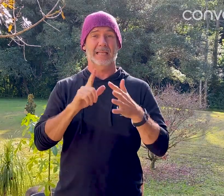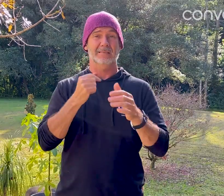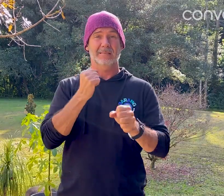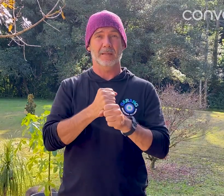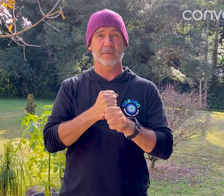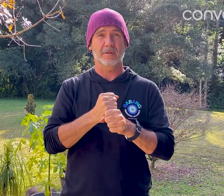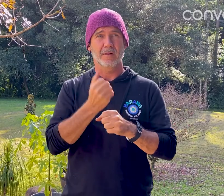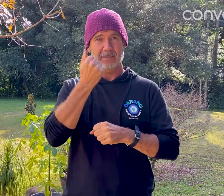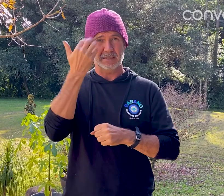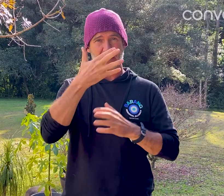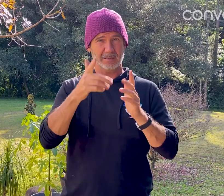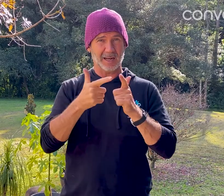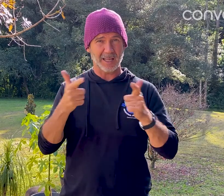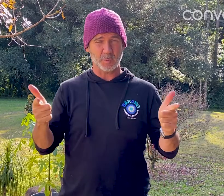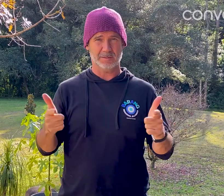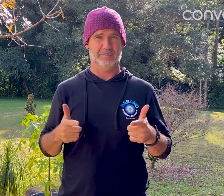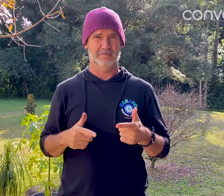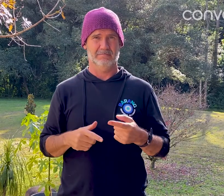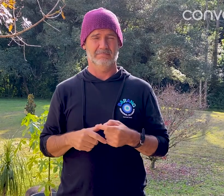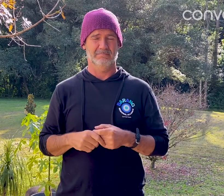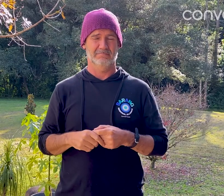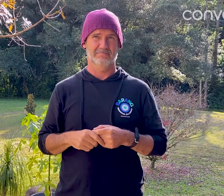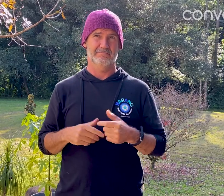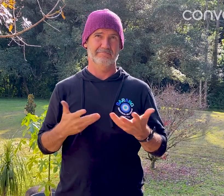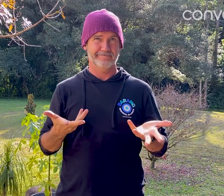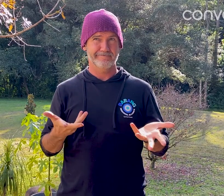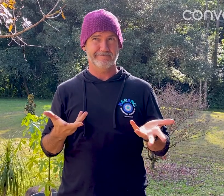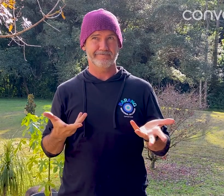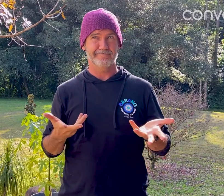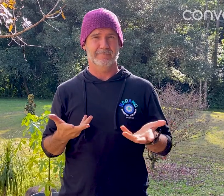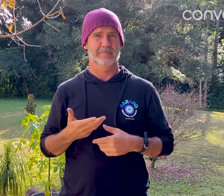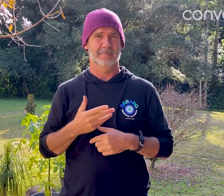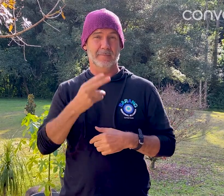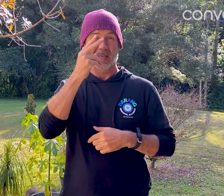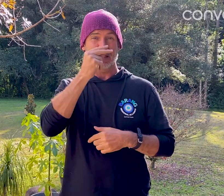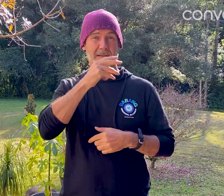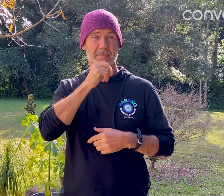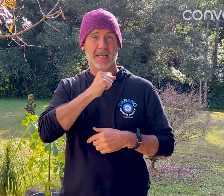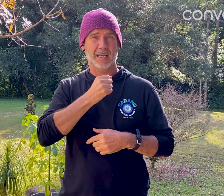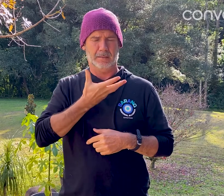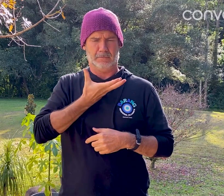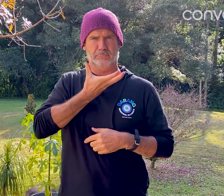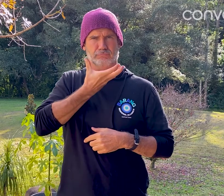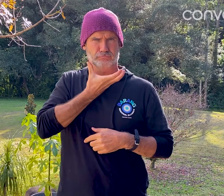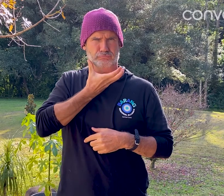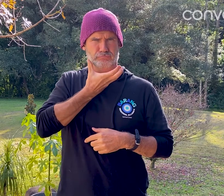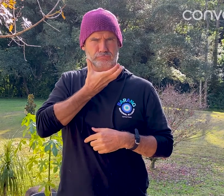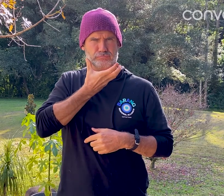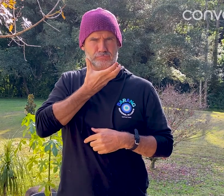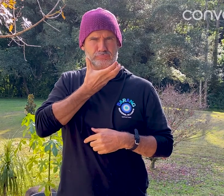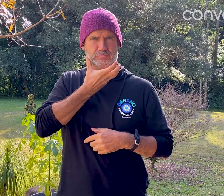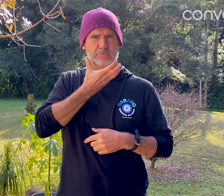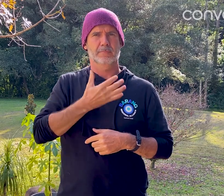An example of Indigenous sign language is you would indicate a short beard to sign “young man”,